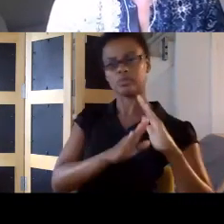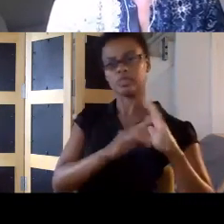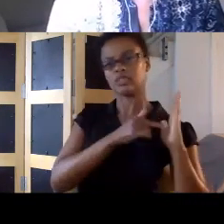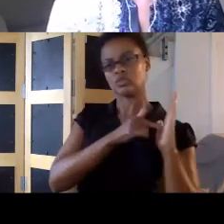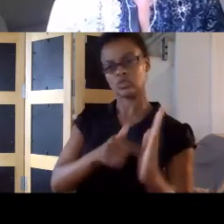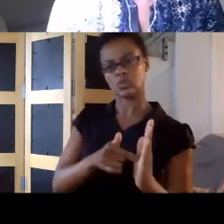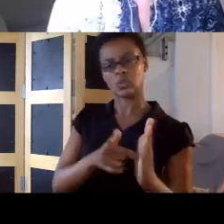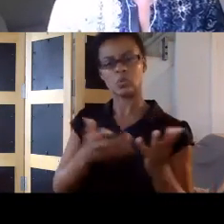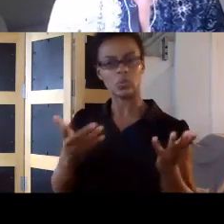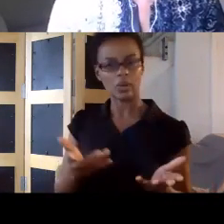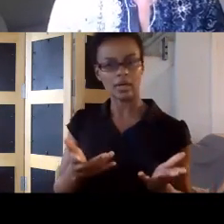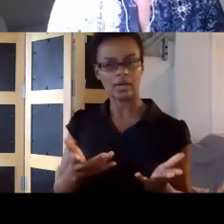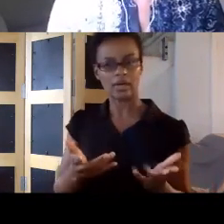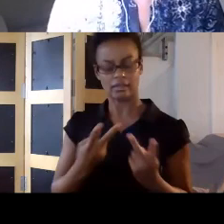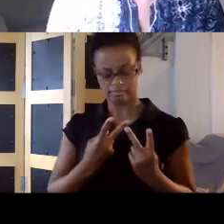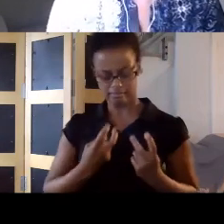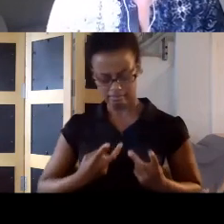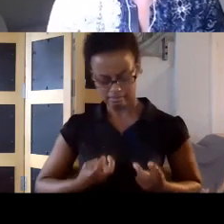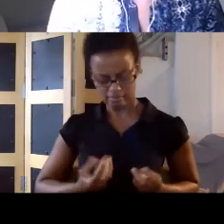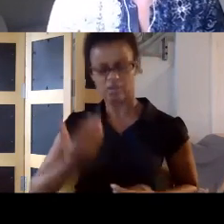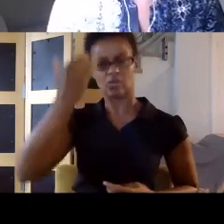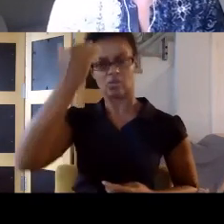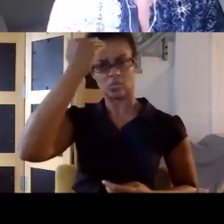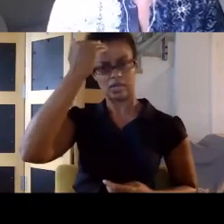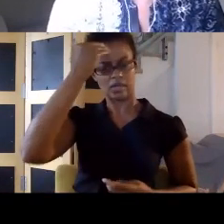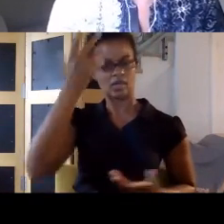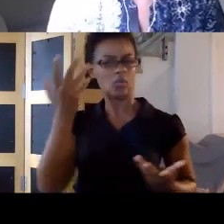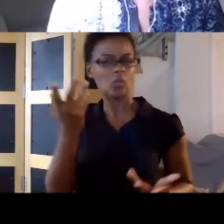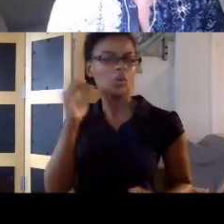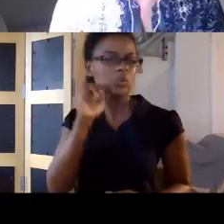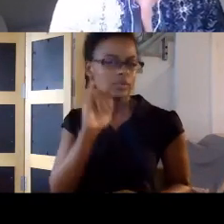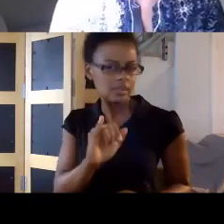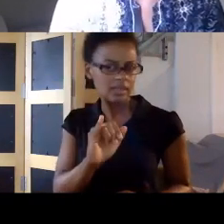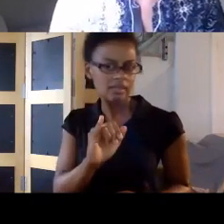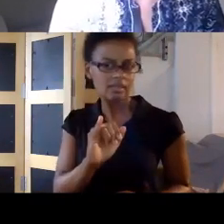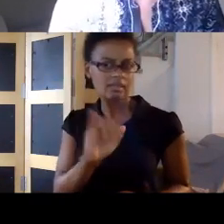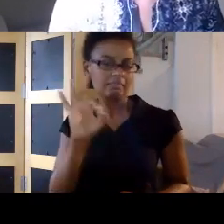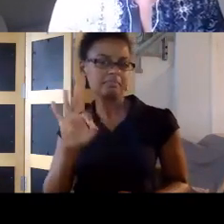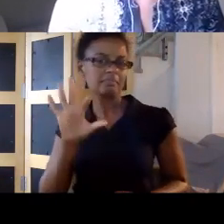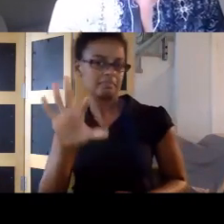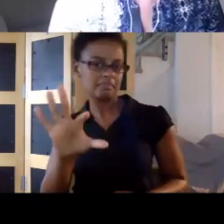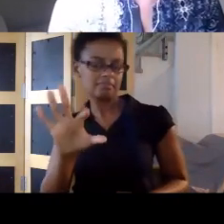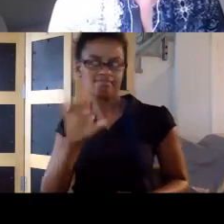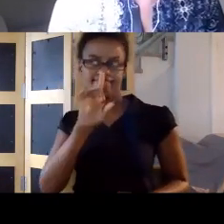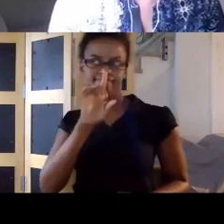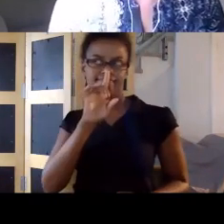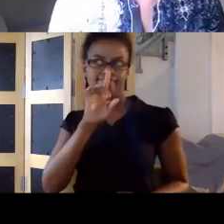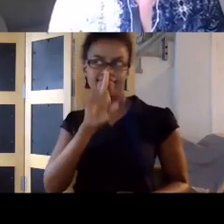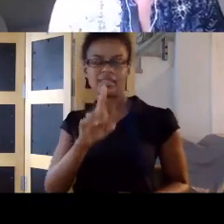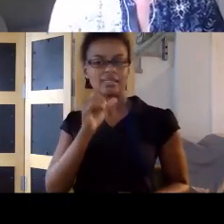would be one observation, it's not an action I'm going to do, but I'd certainly invite